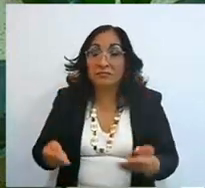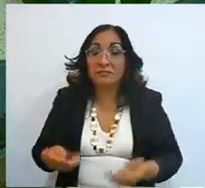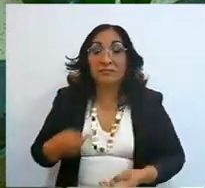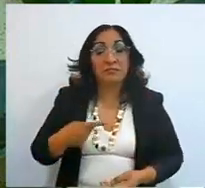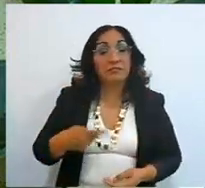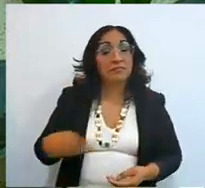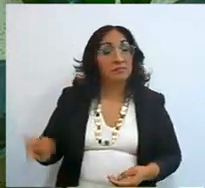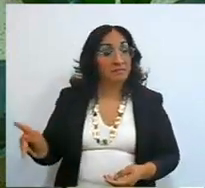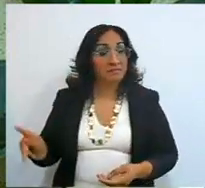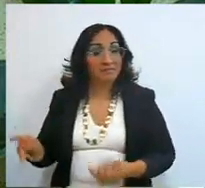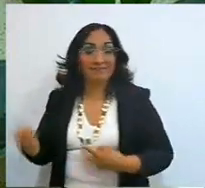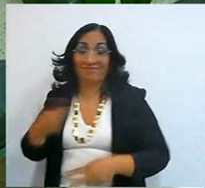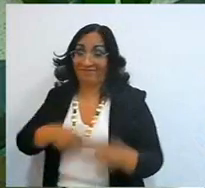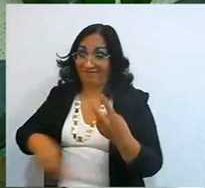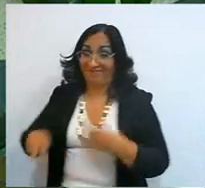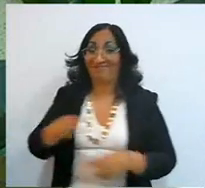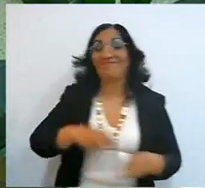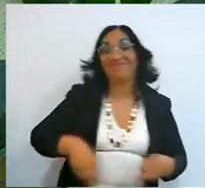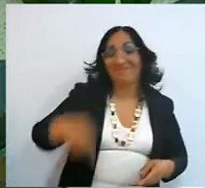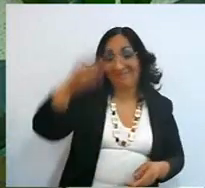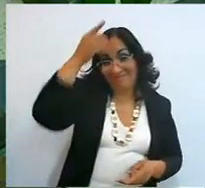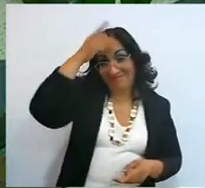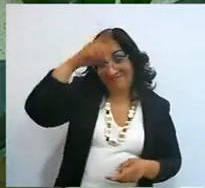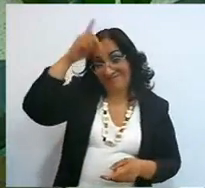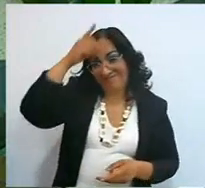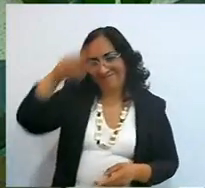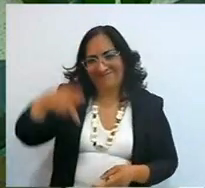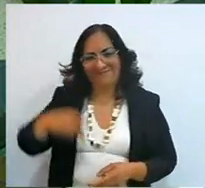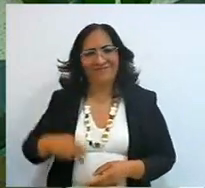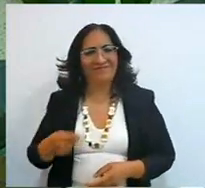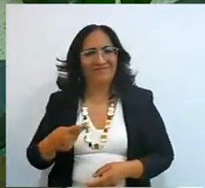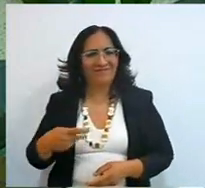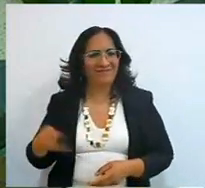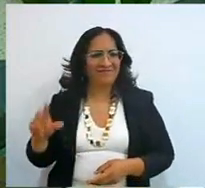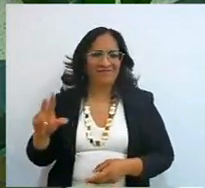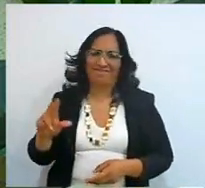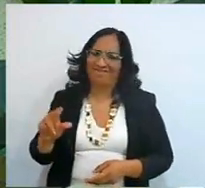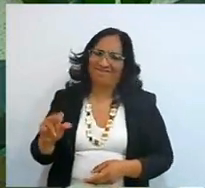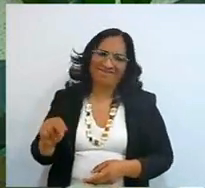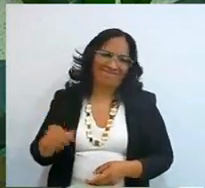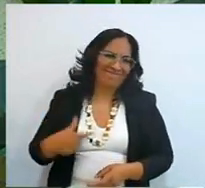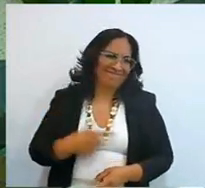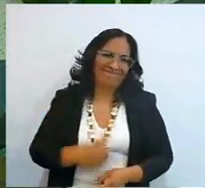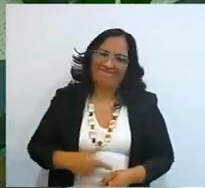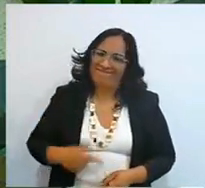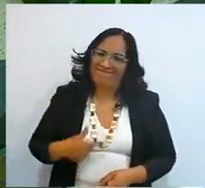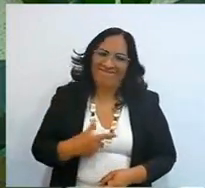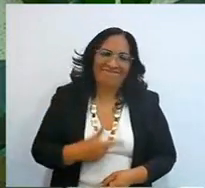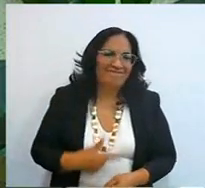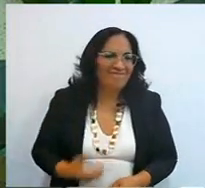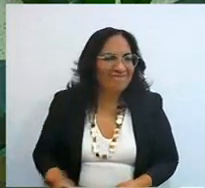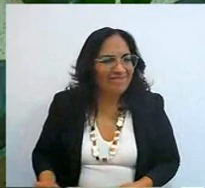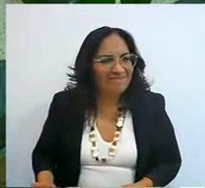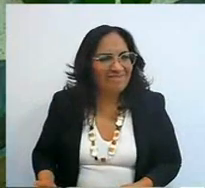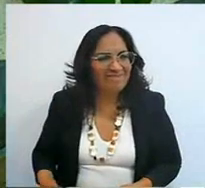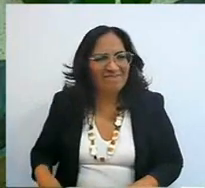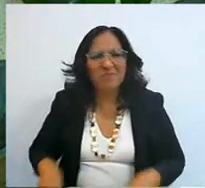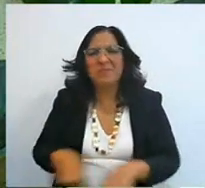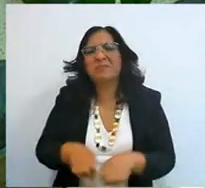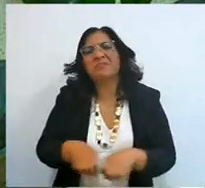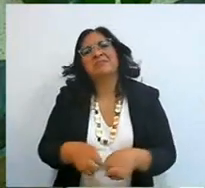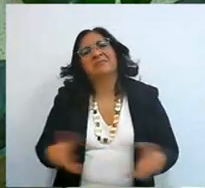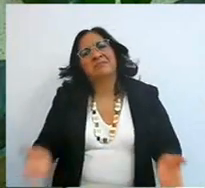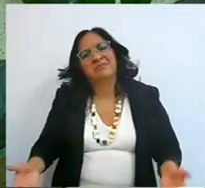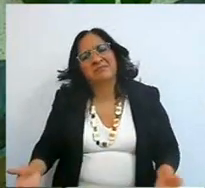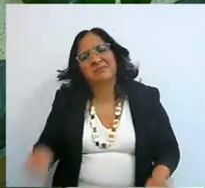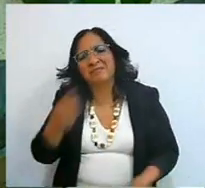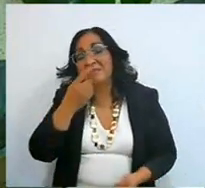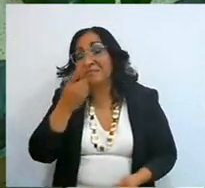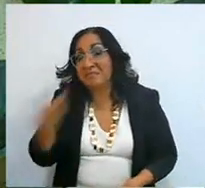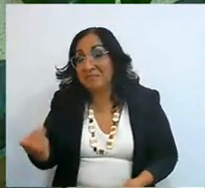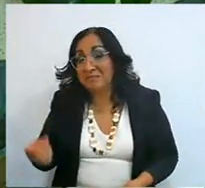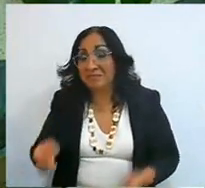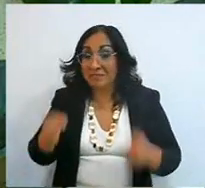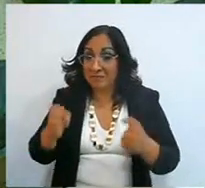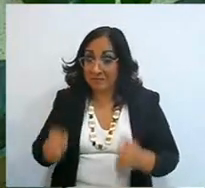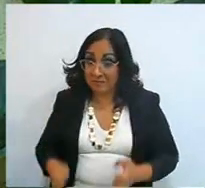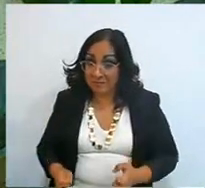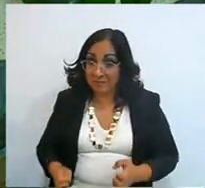ah no no, that advice to stay still in your house, listen to so many years still and again stay still in your house,